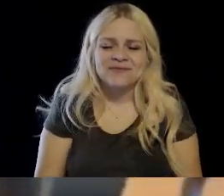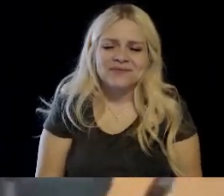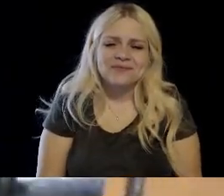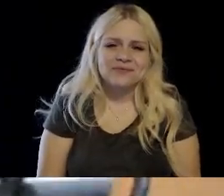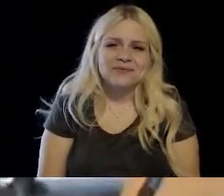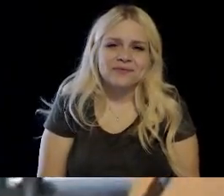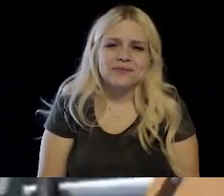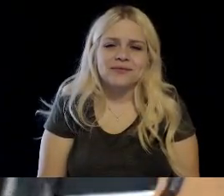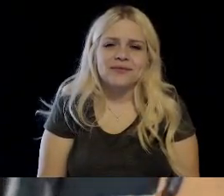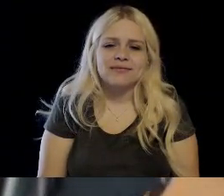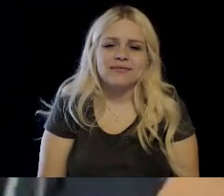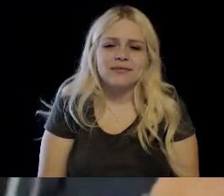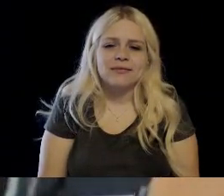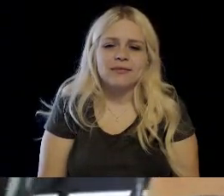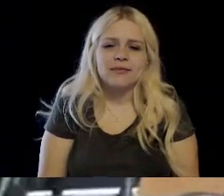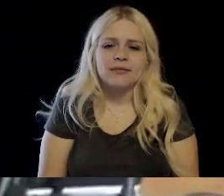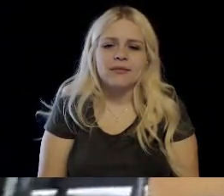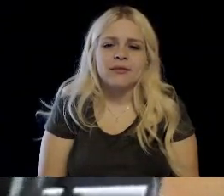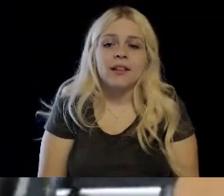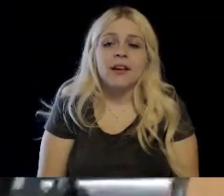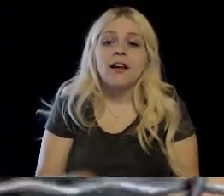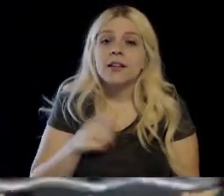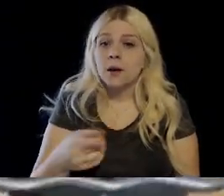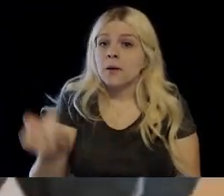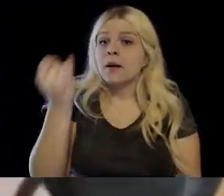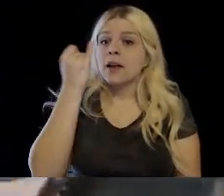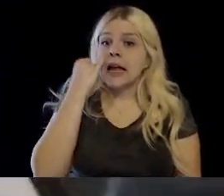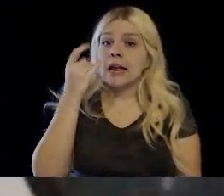it was done by the Grizzly Bears. Then you get a photo of the animal, as well. So, it's